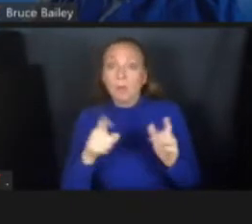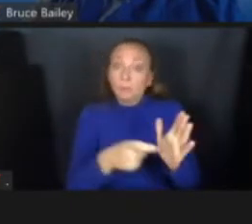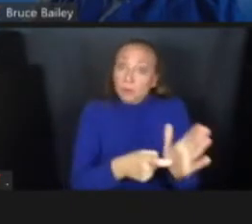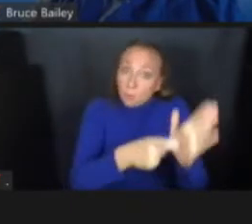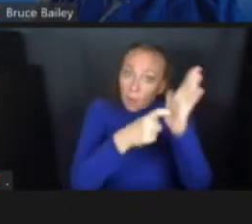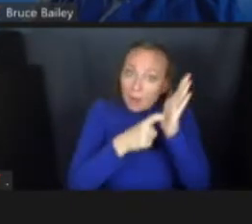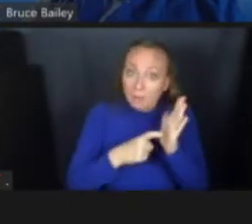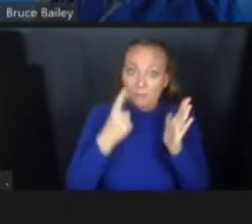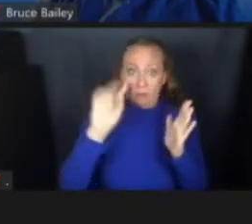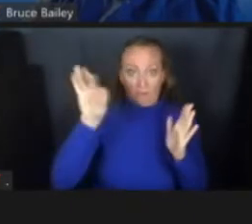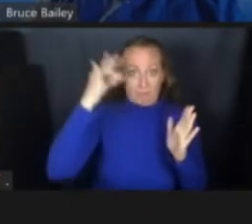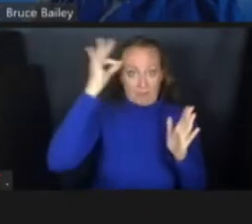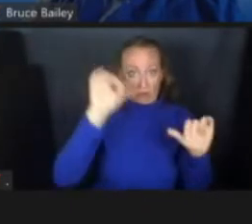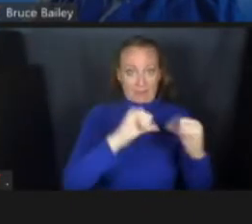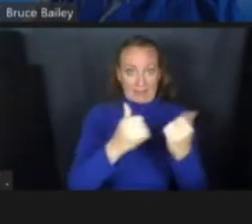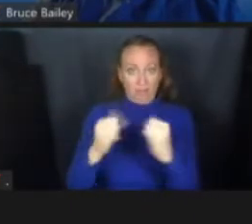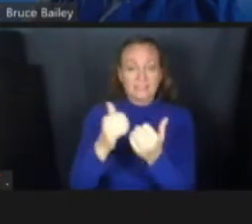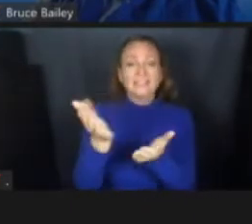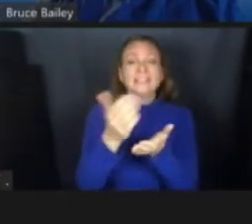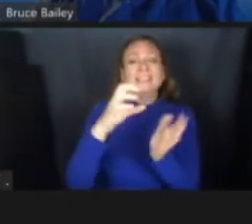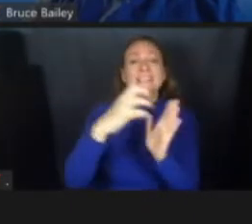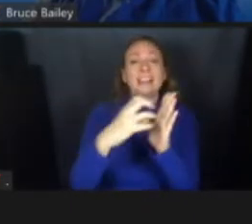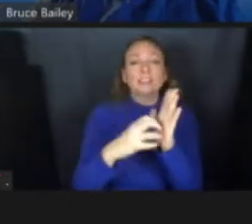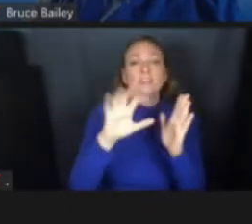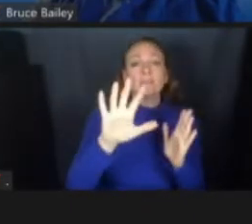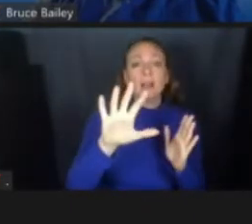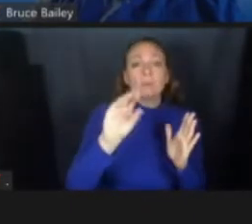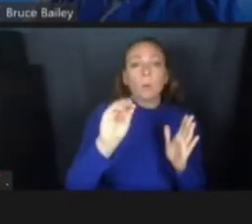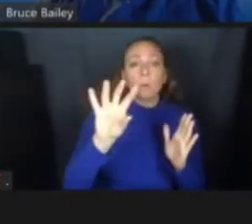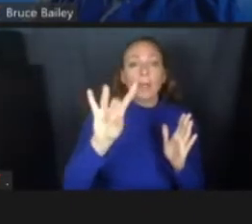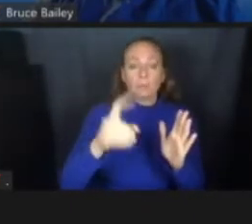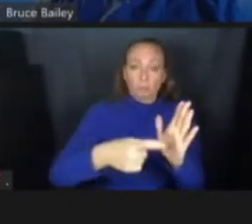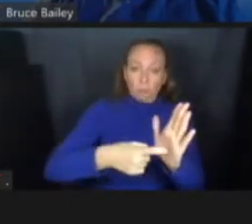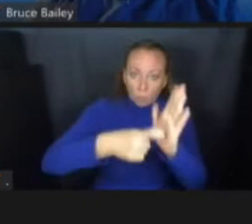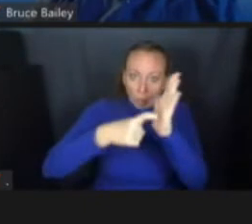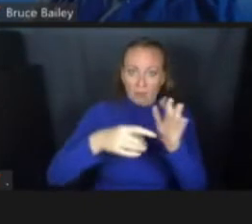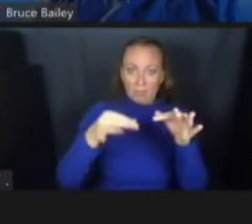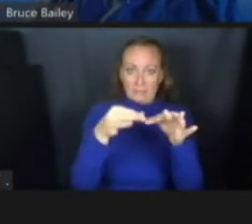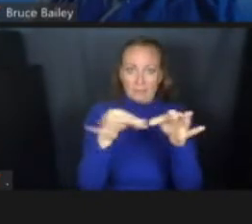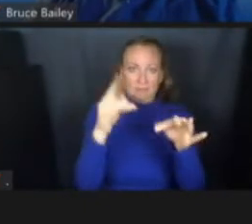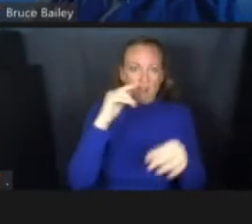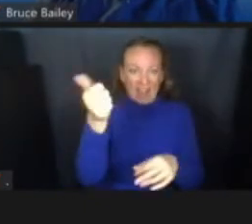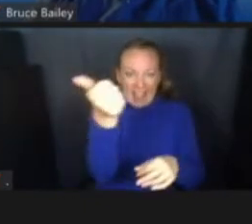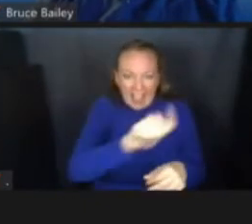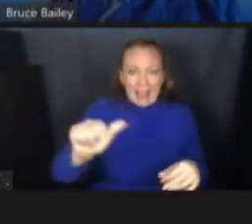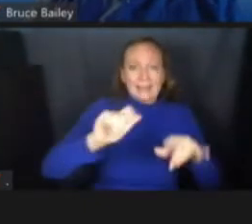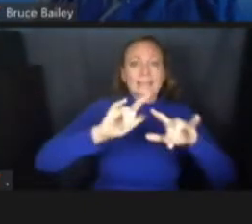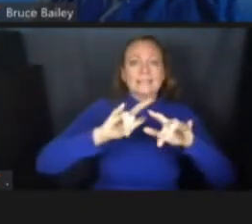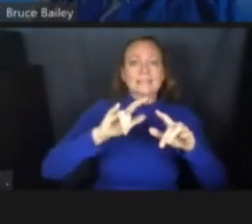Section 508 requires captions for any synchronized media, that is available to the public,